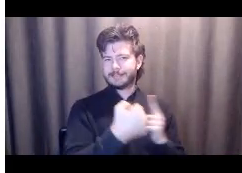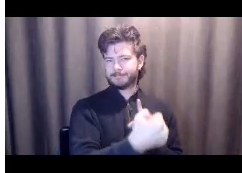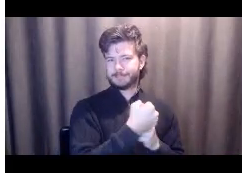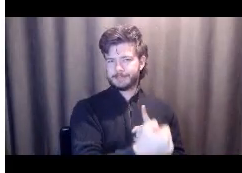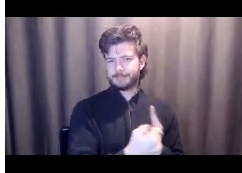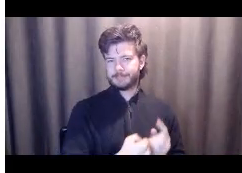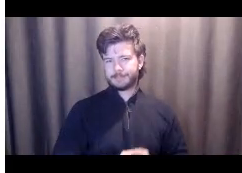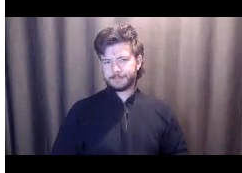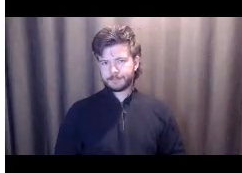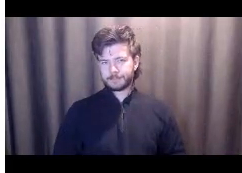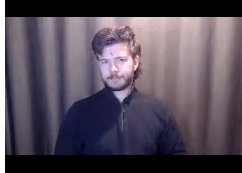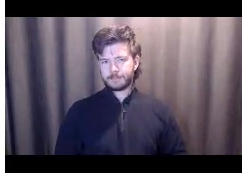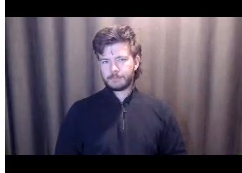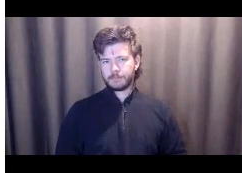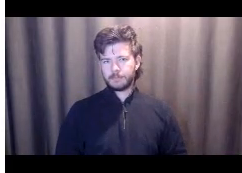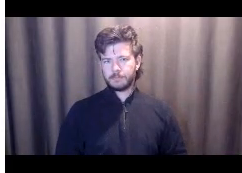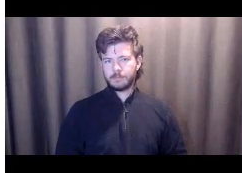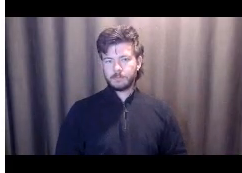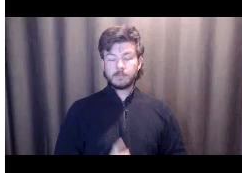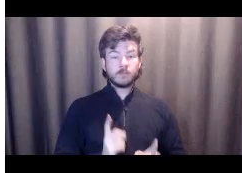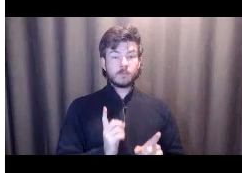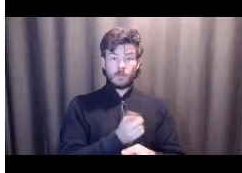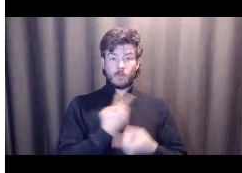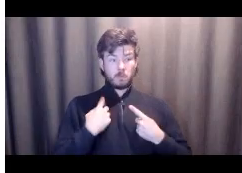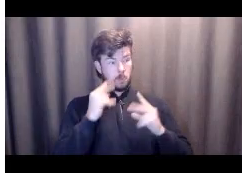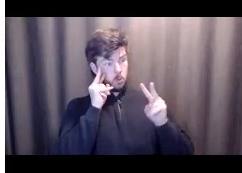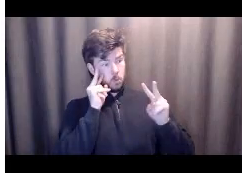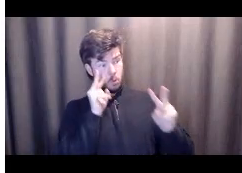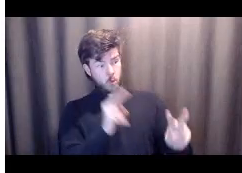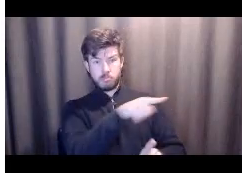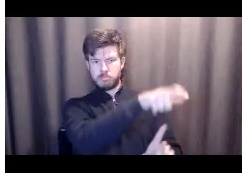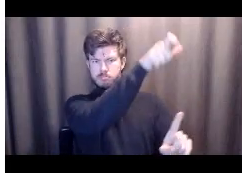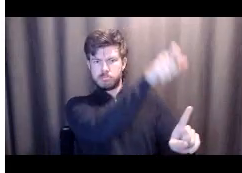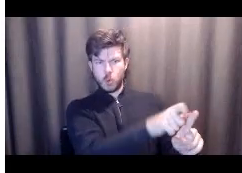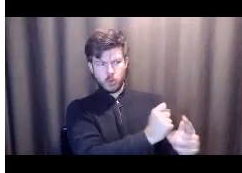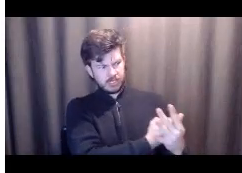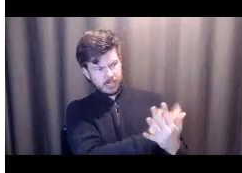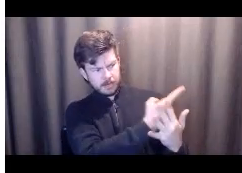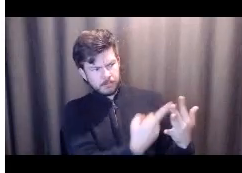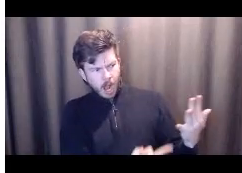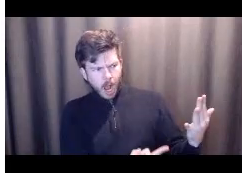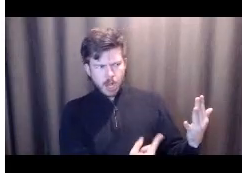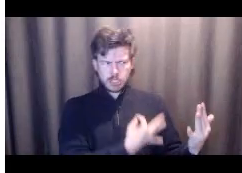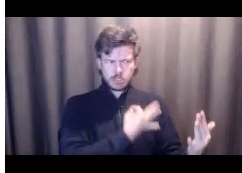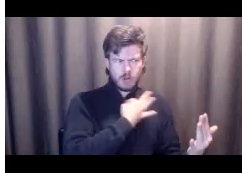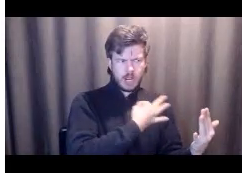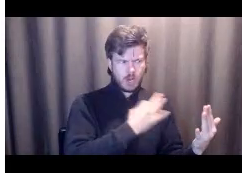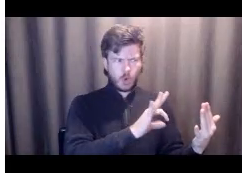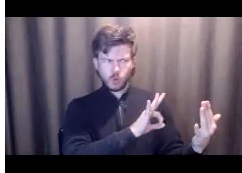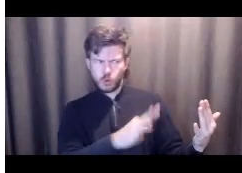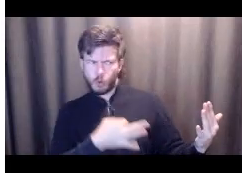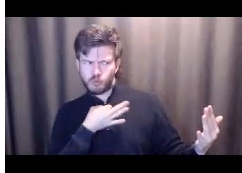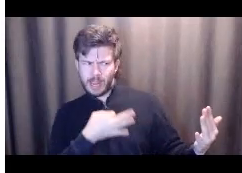We don't look at a participant's impairment, but we do consider capacity to manage funds.